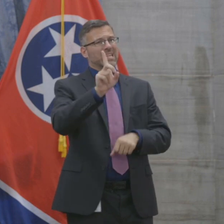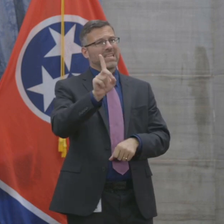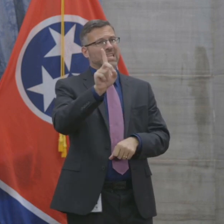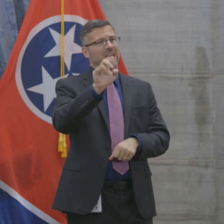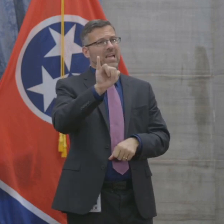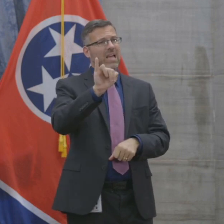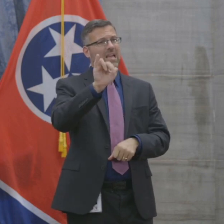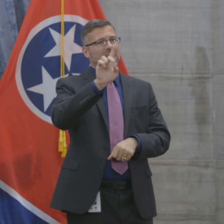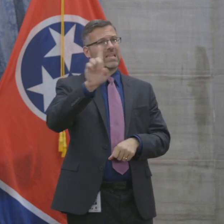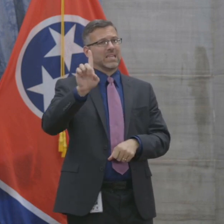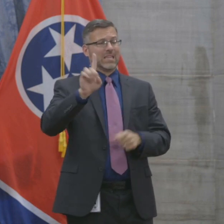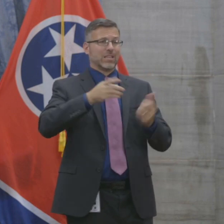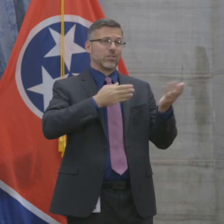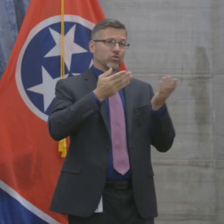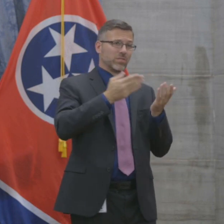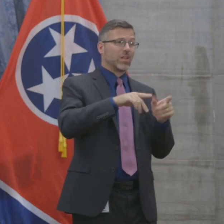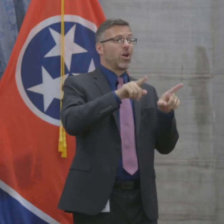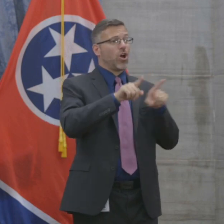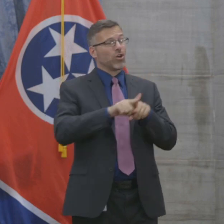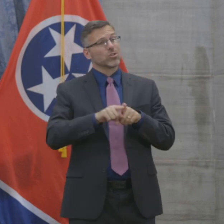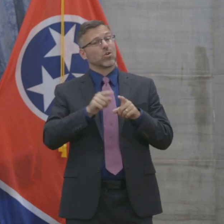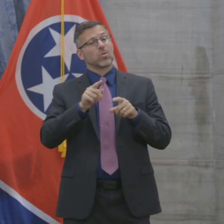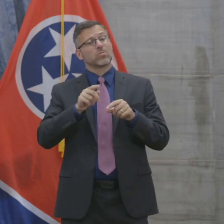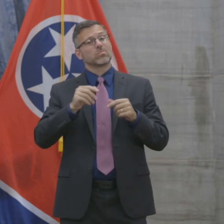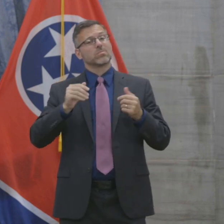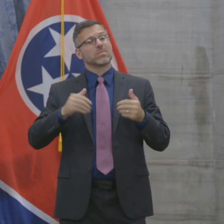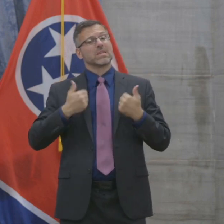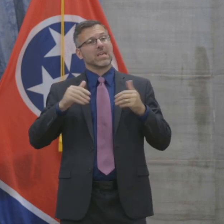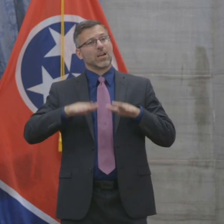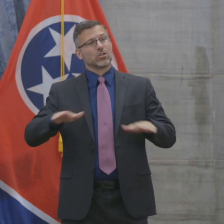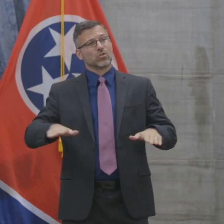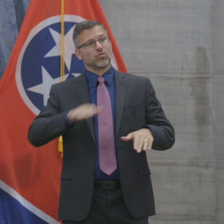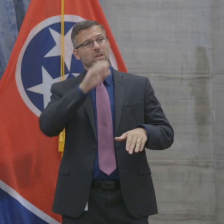positive. We want to make sure that we're transparent. We share that information with persons supported